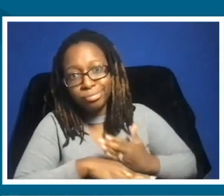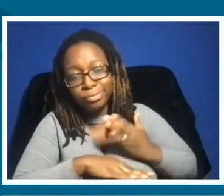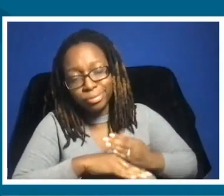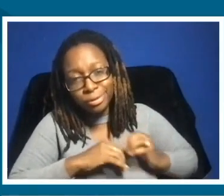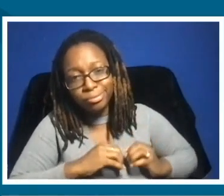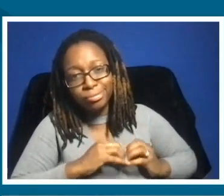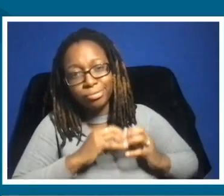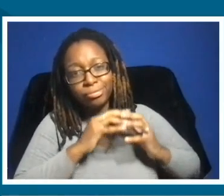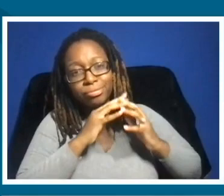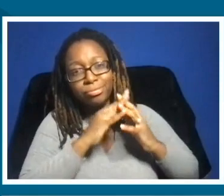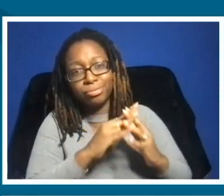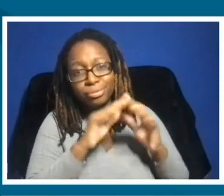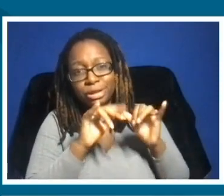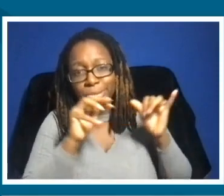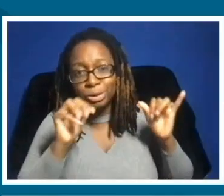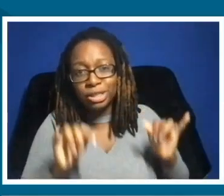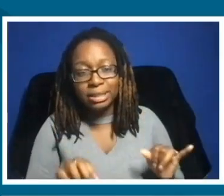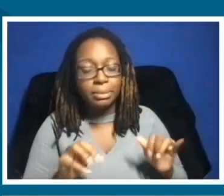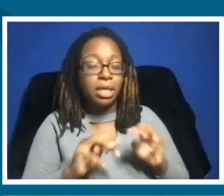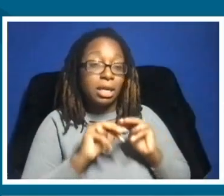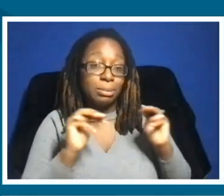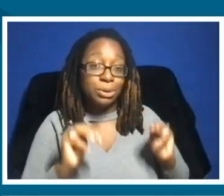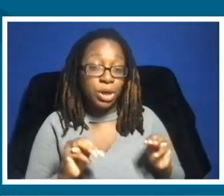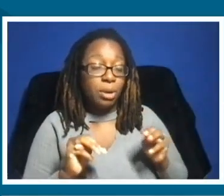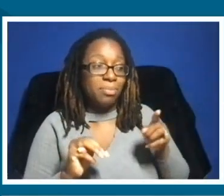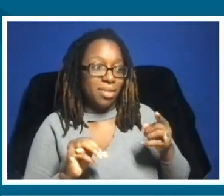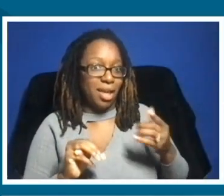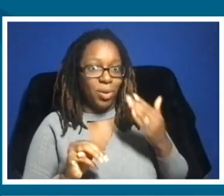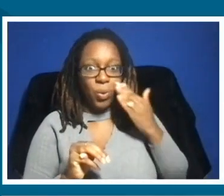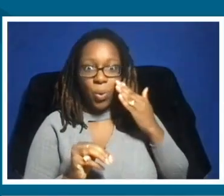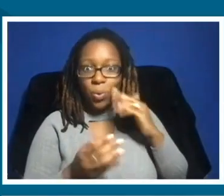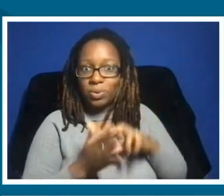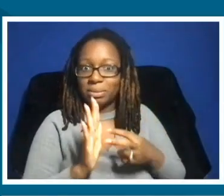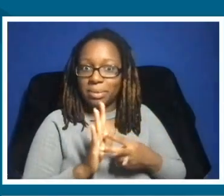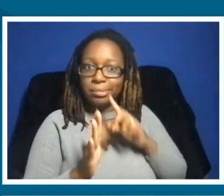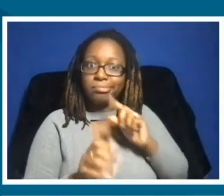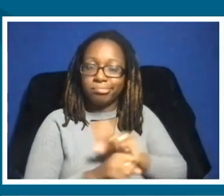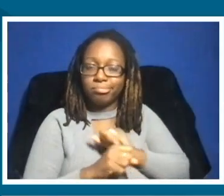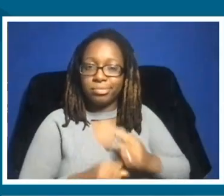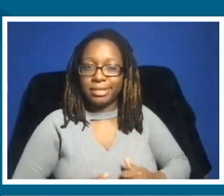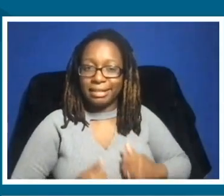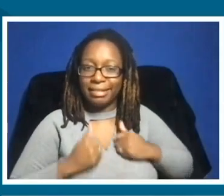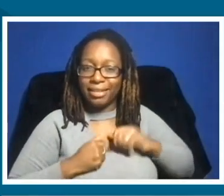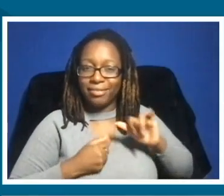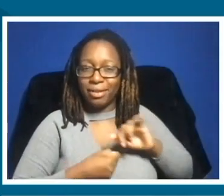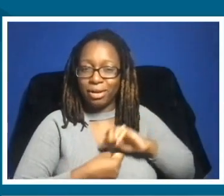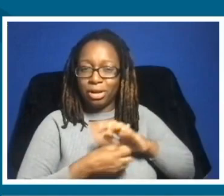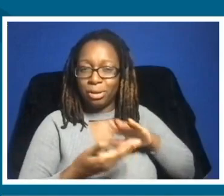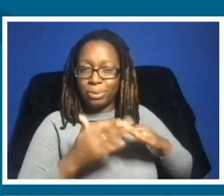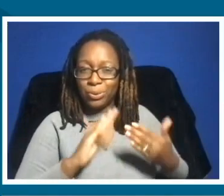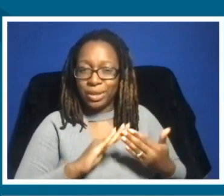means to be of the community